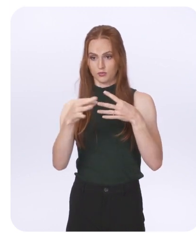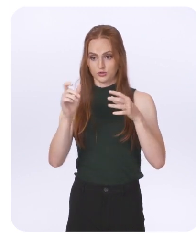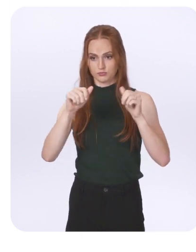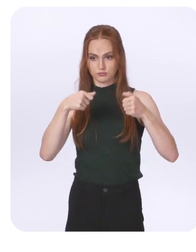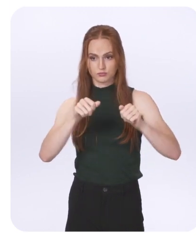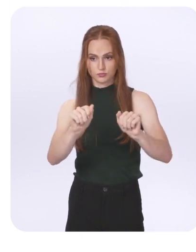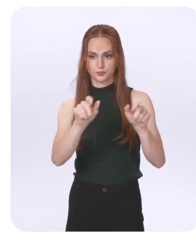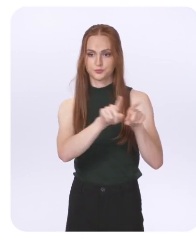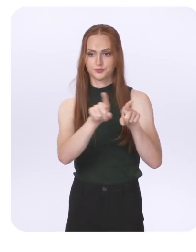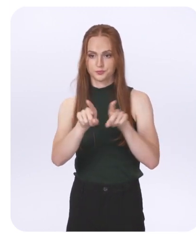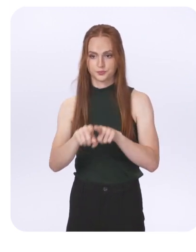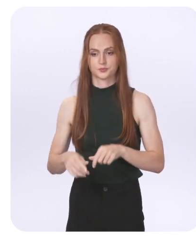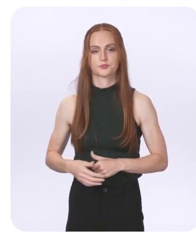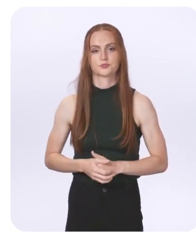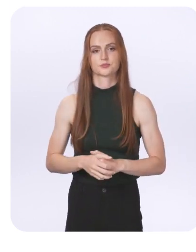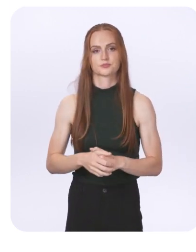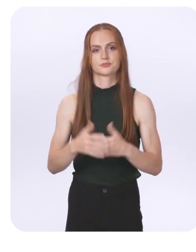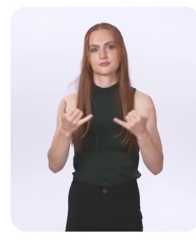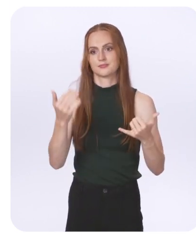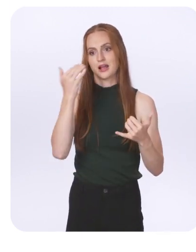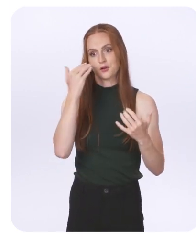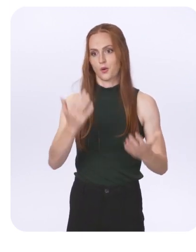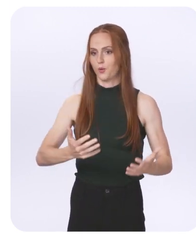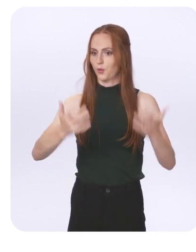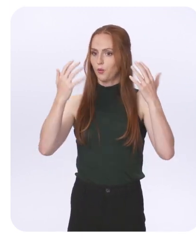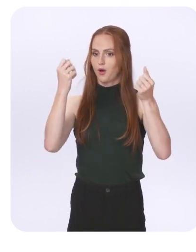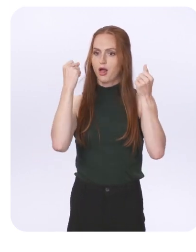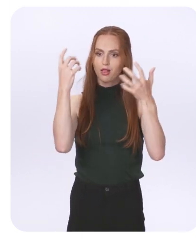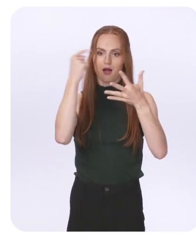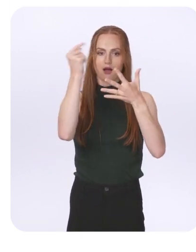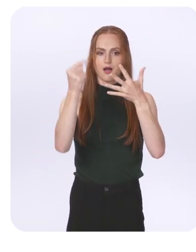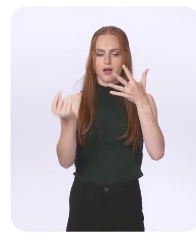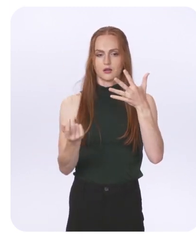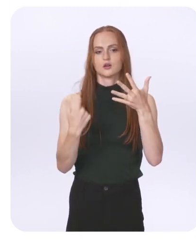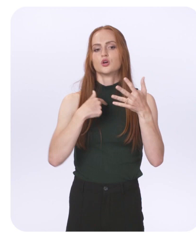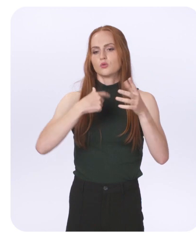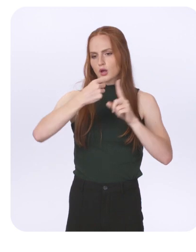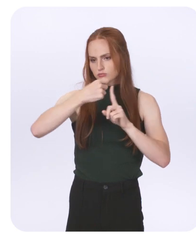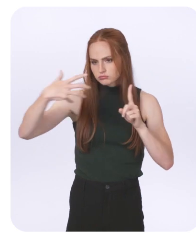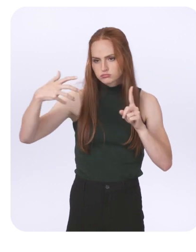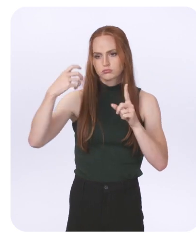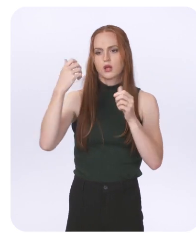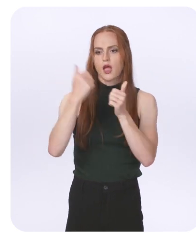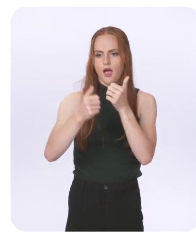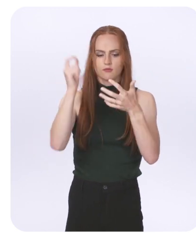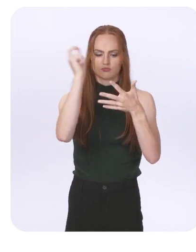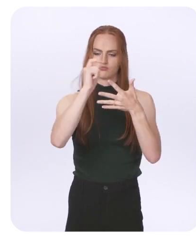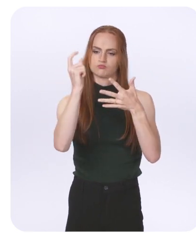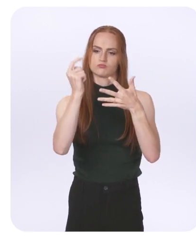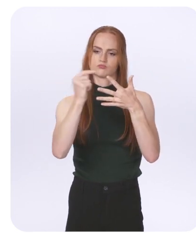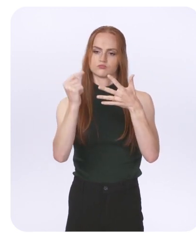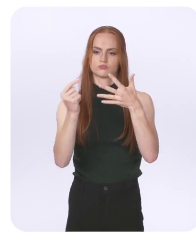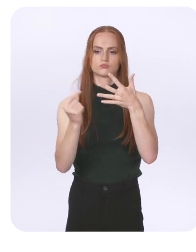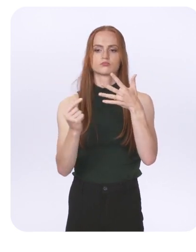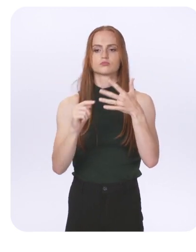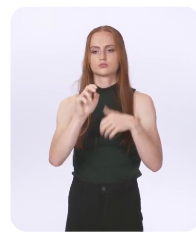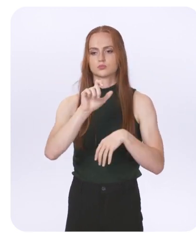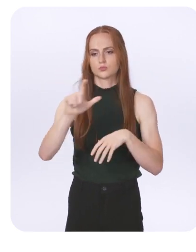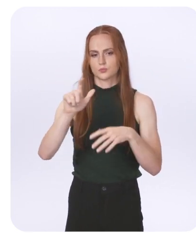I know it’s a lot. We’ll go through these tools in detail during our presentation. At the very end,